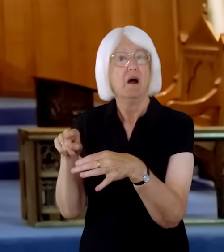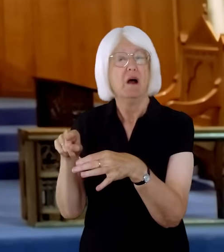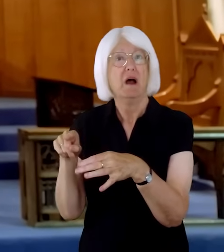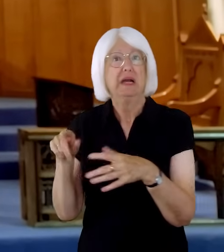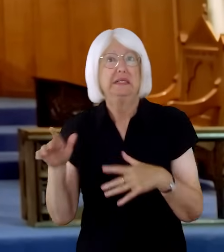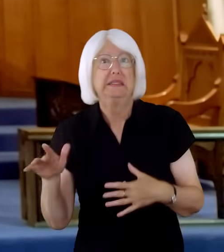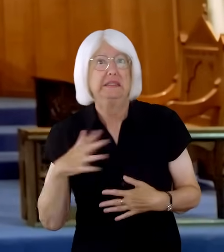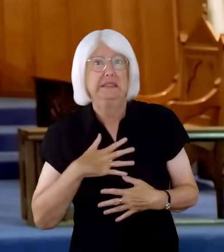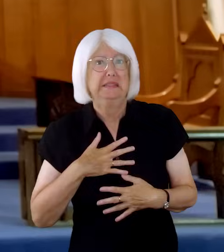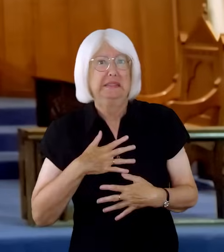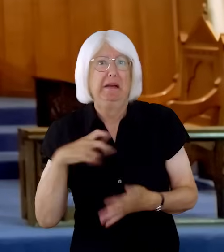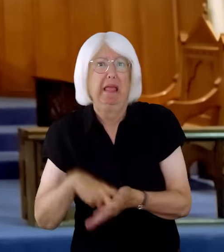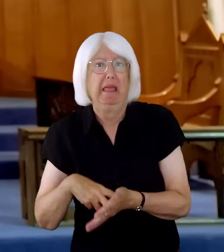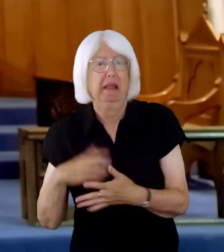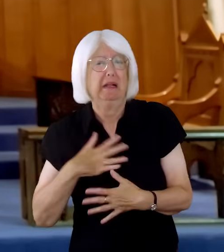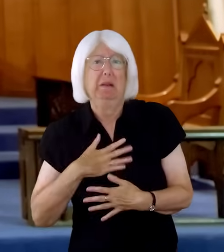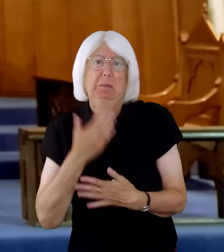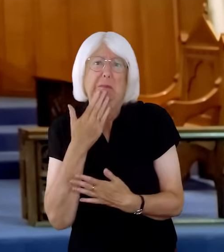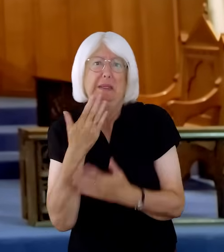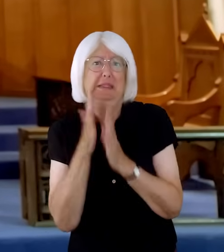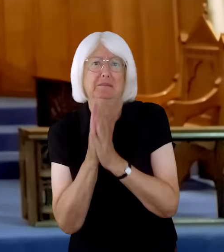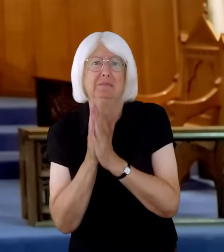But then his fellow slave fell down and pleaded